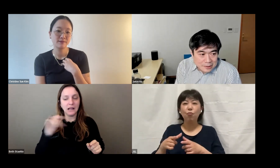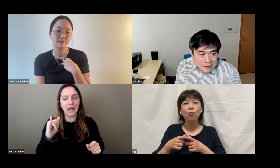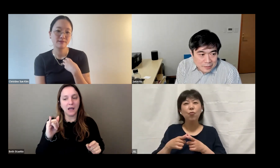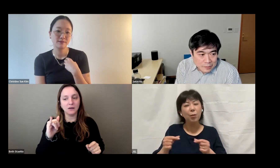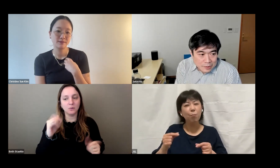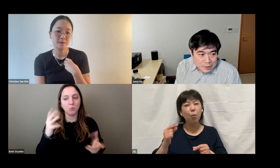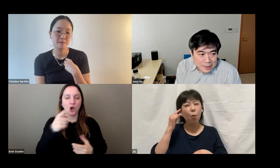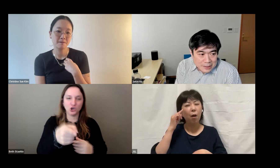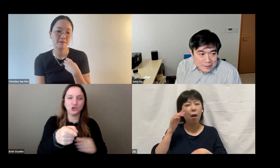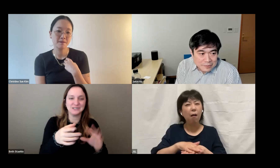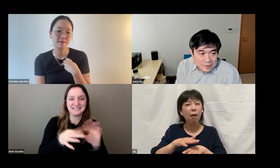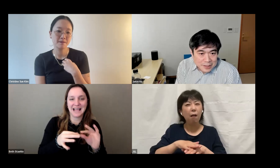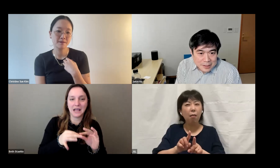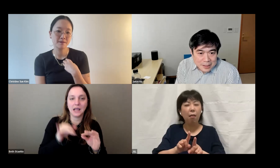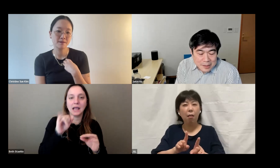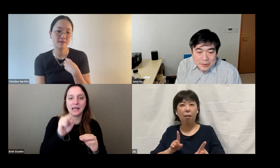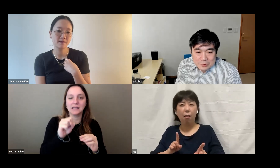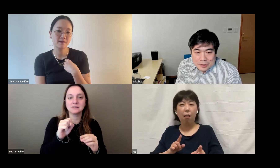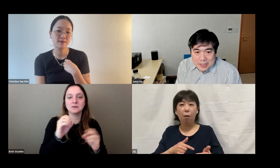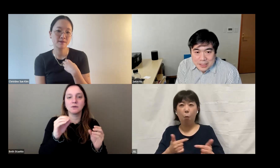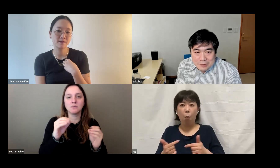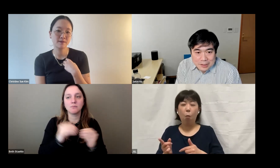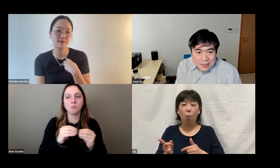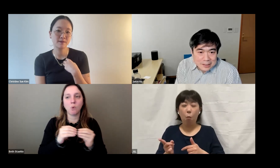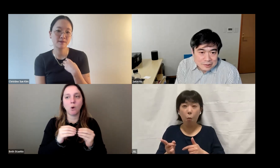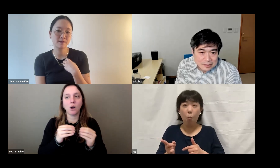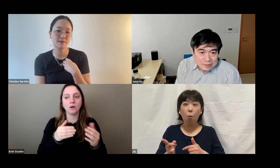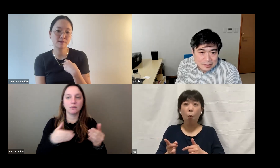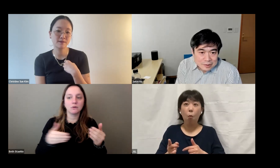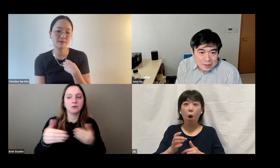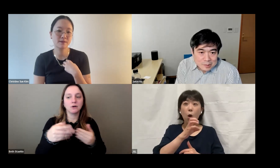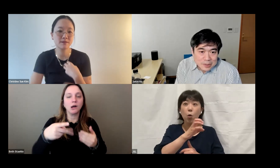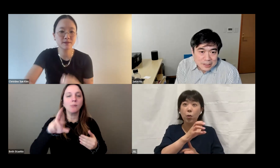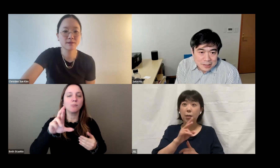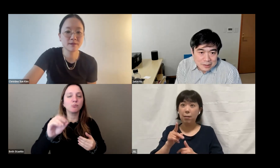the more progressive approach that I would like to spread here,